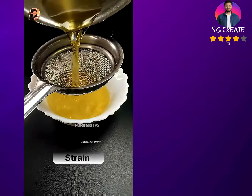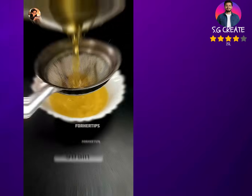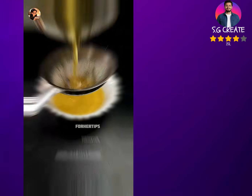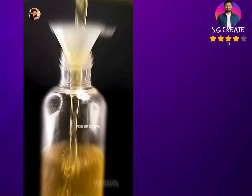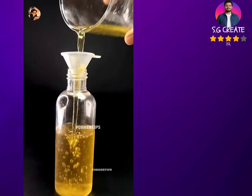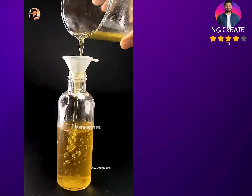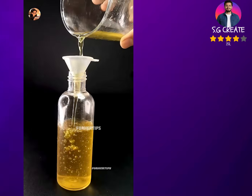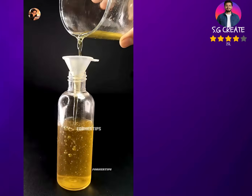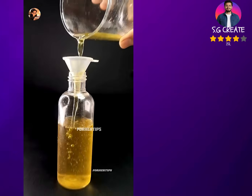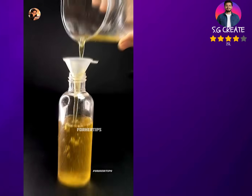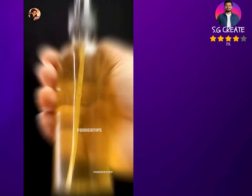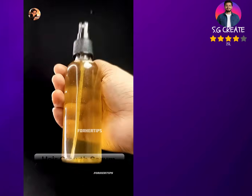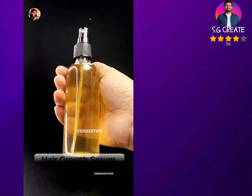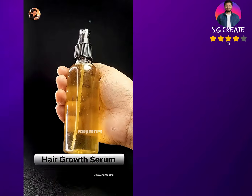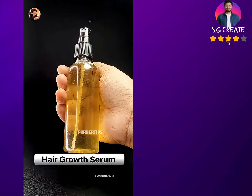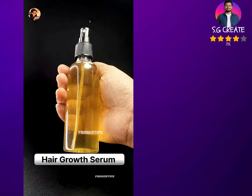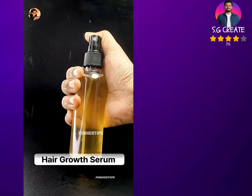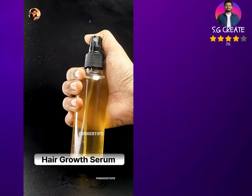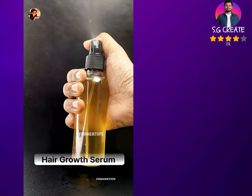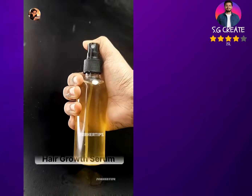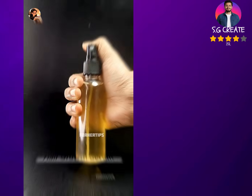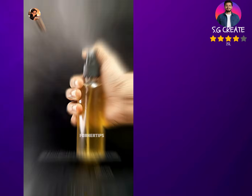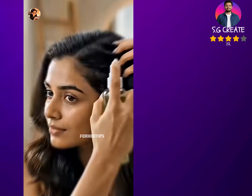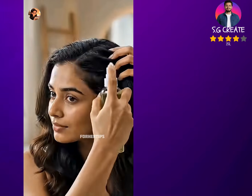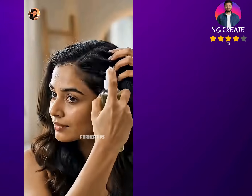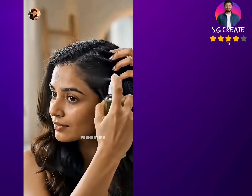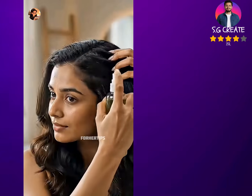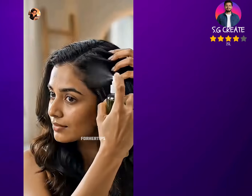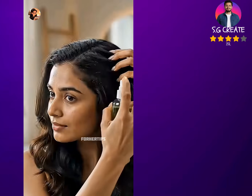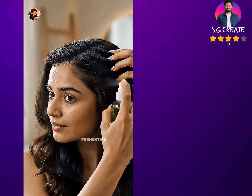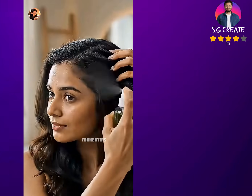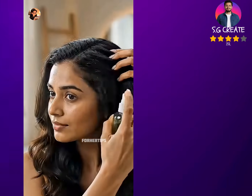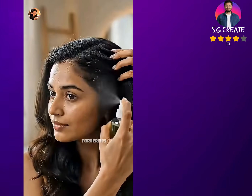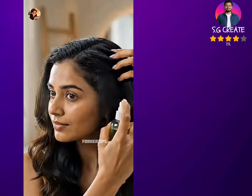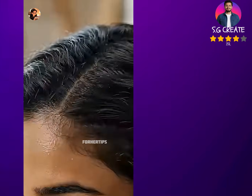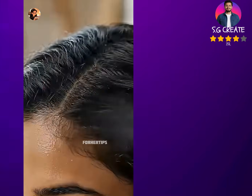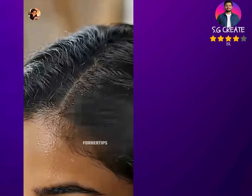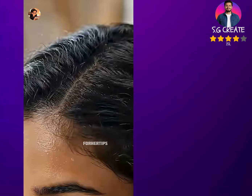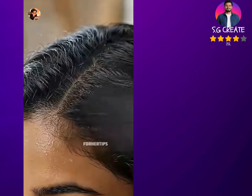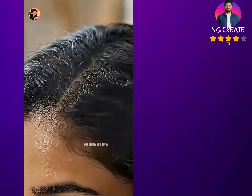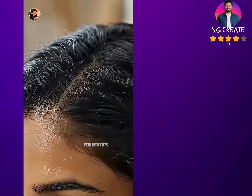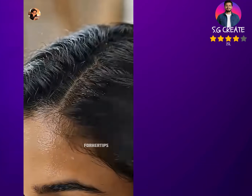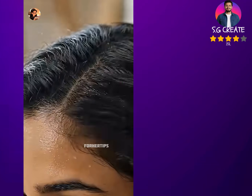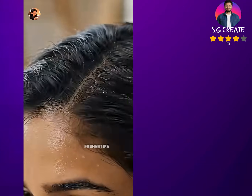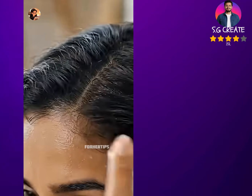or inflamed scalps. A healthy scalp environment is the absolute prerequisite for healthy hair